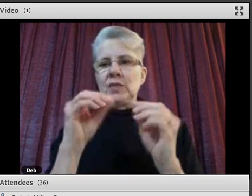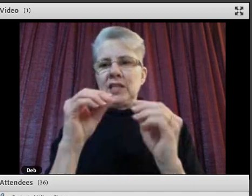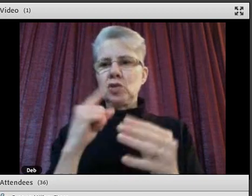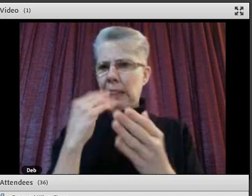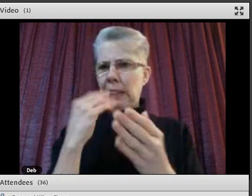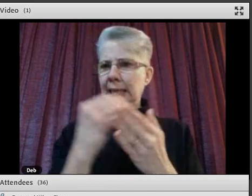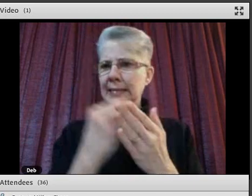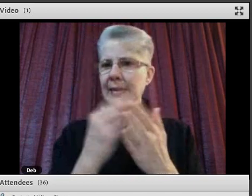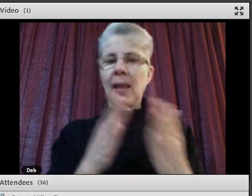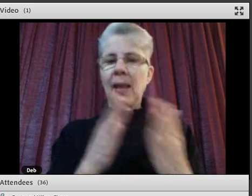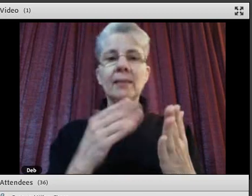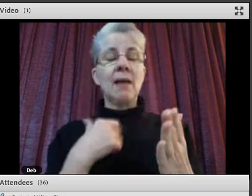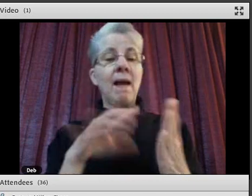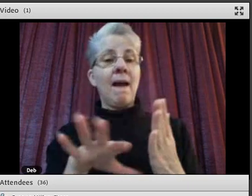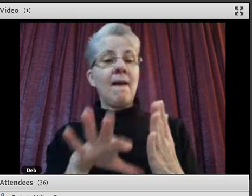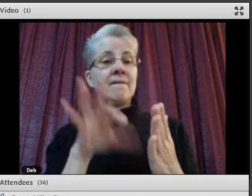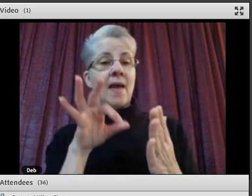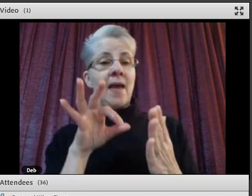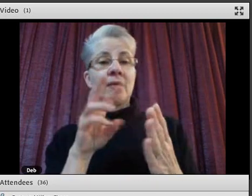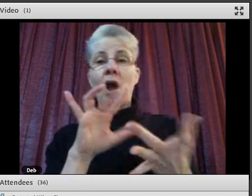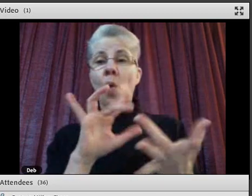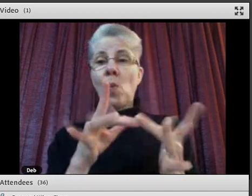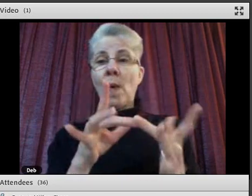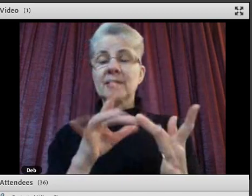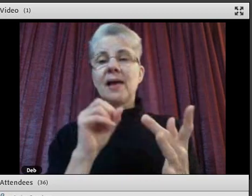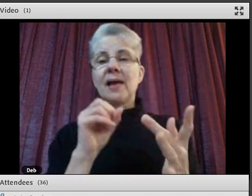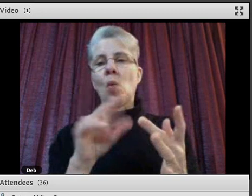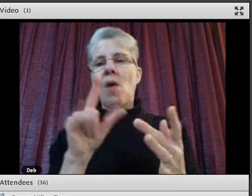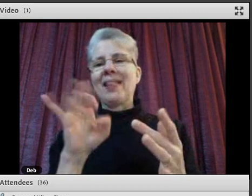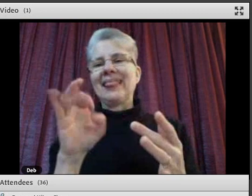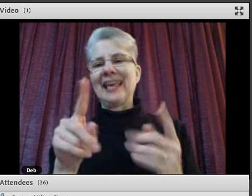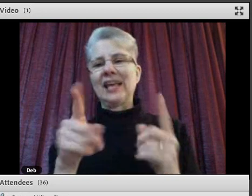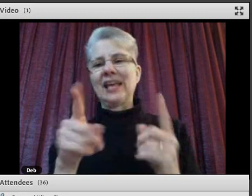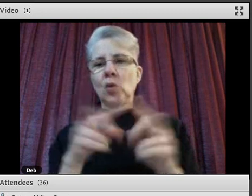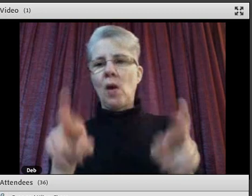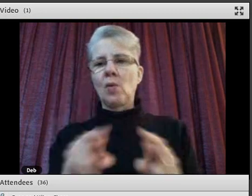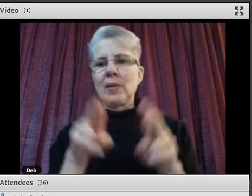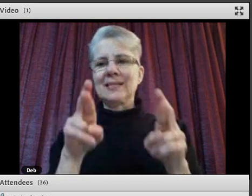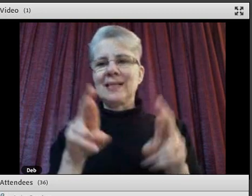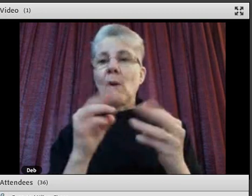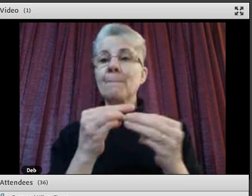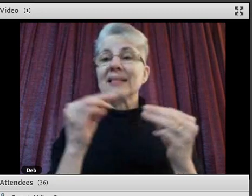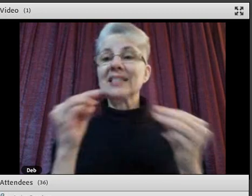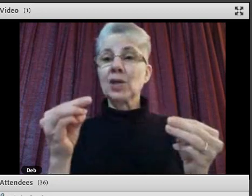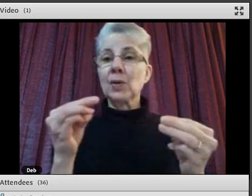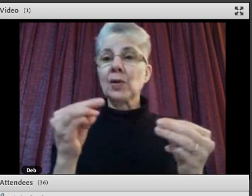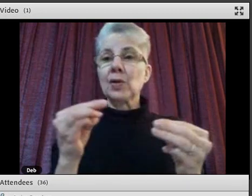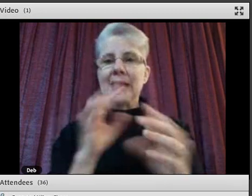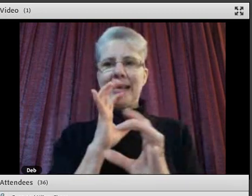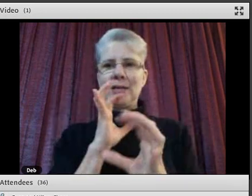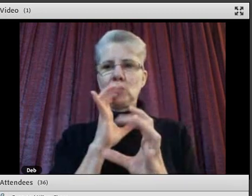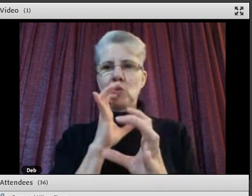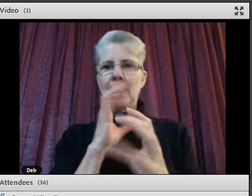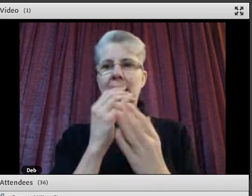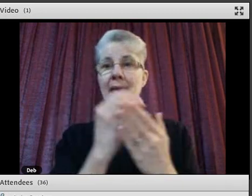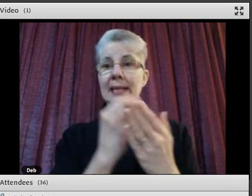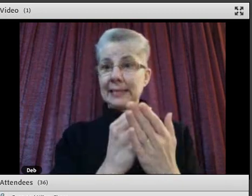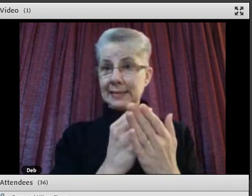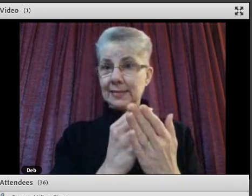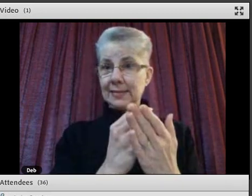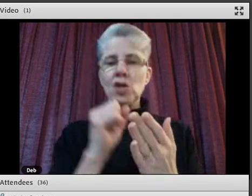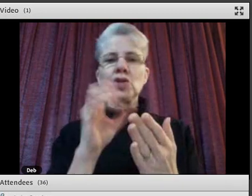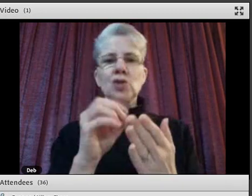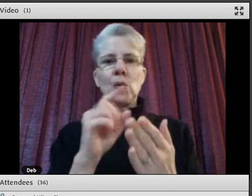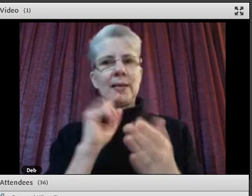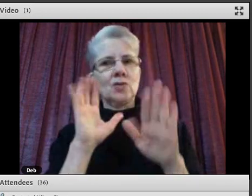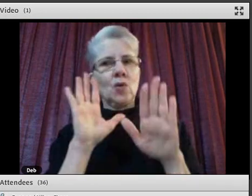I found a link to a recycled materials instrument lesson.